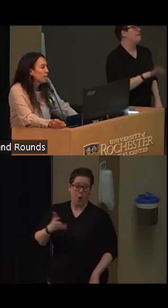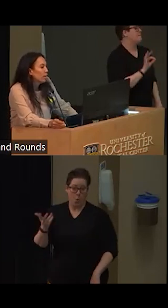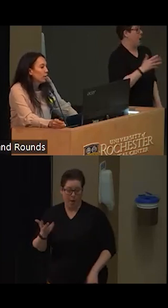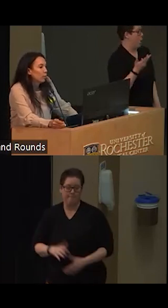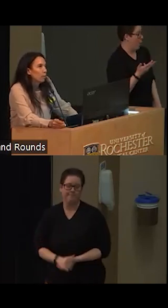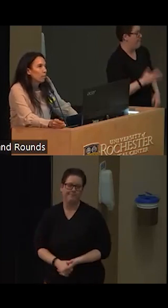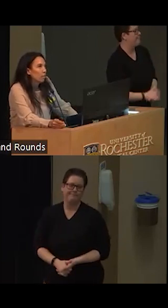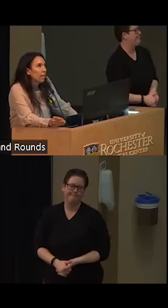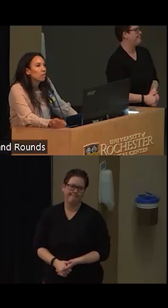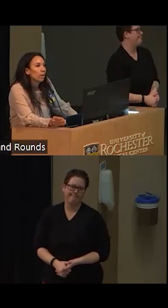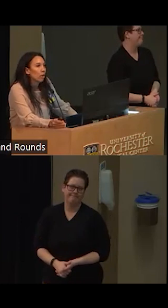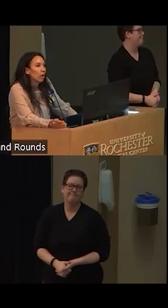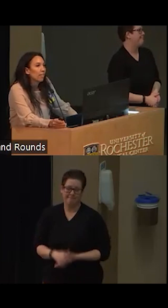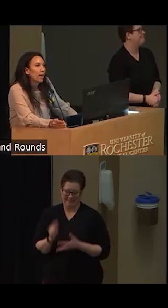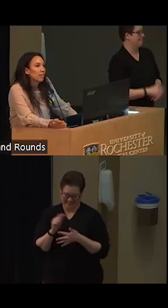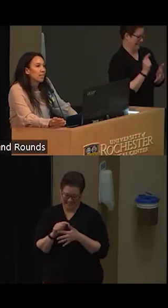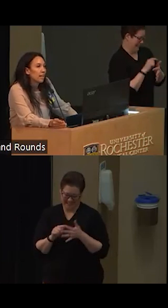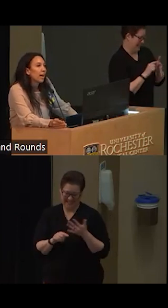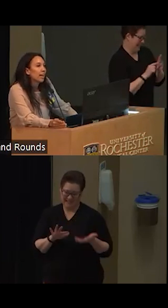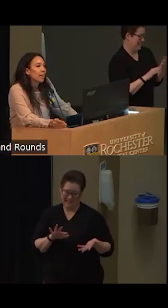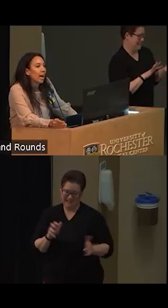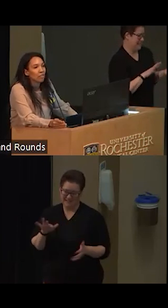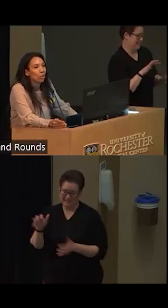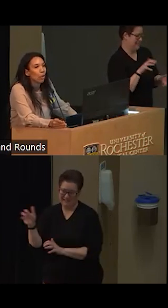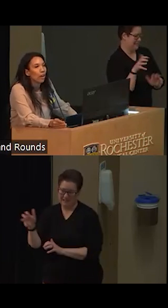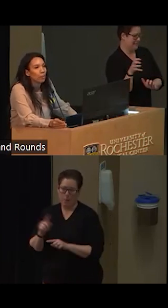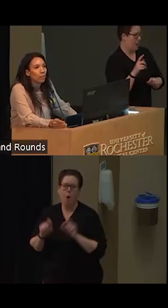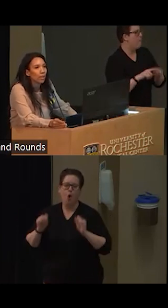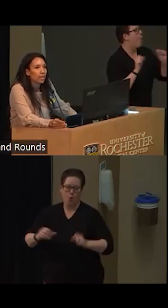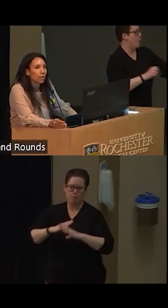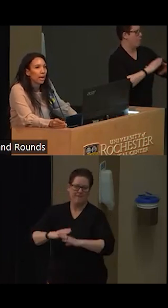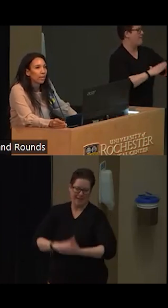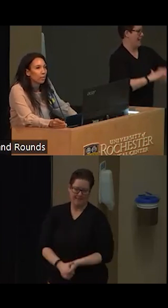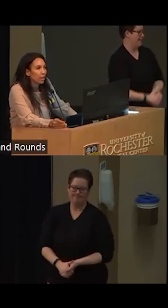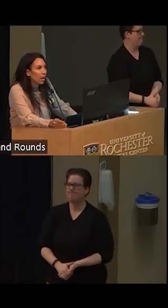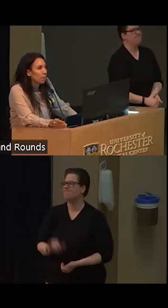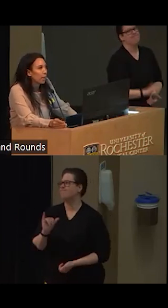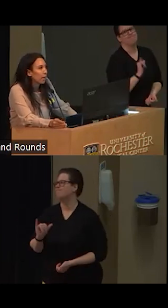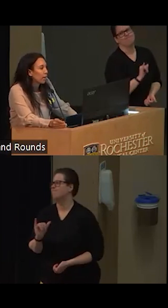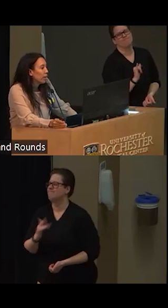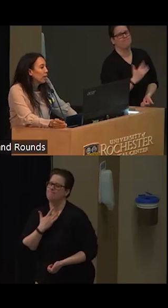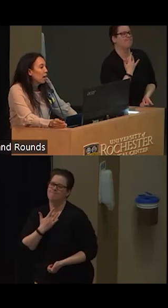you know things went wrong that did not have to go wrong and we realized that we had a huge gap in